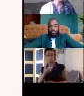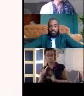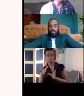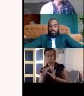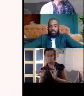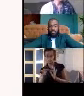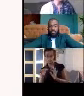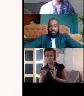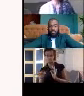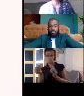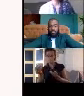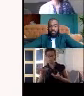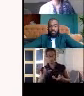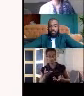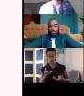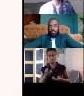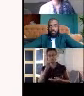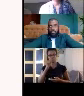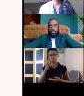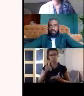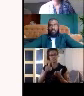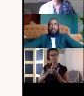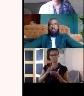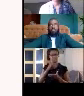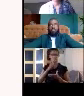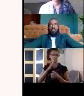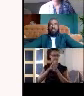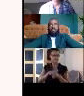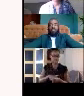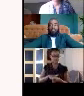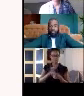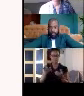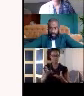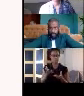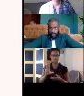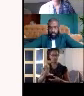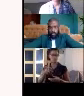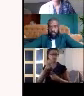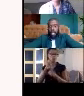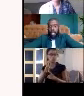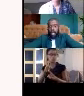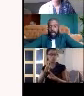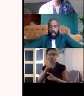chat and feel free to share them or put your hand up and we will, you can turn the mic